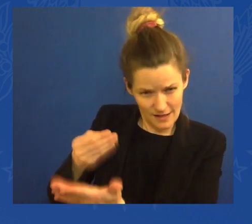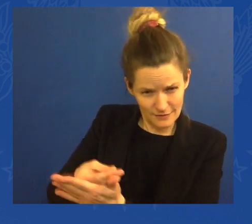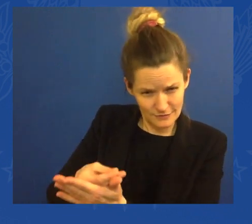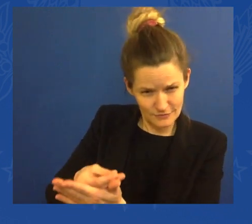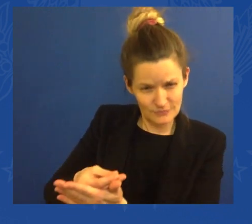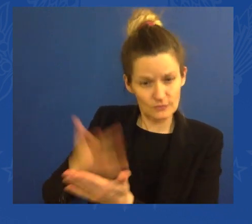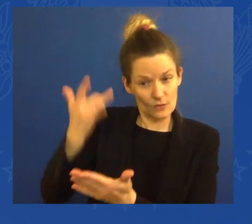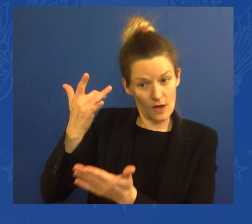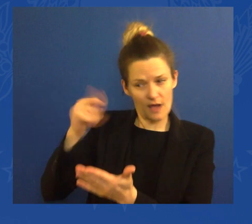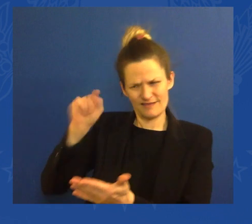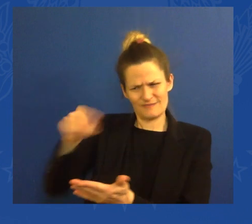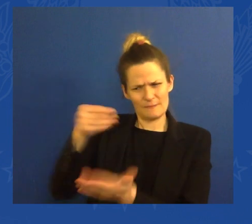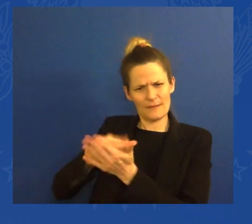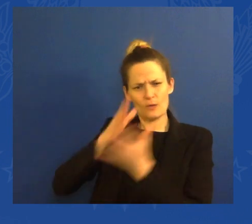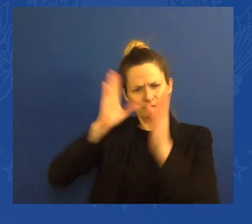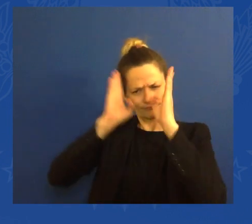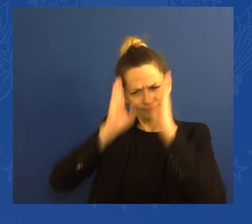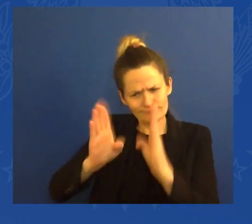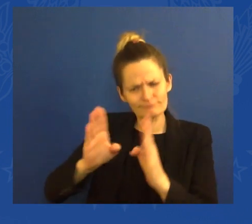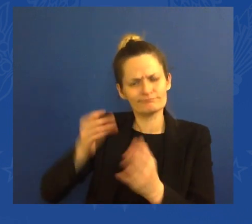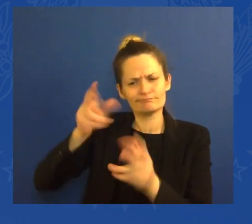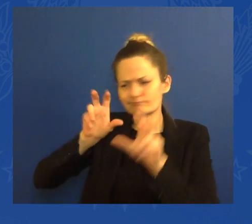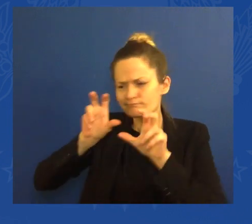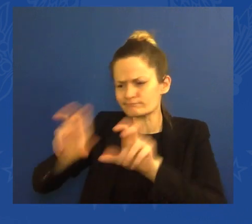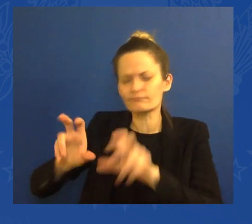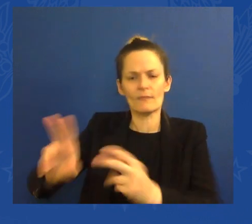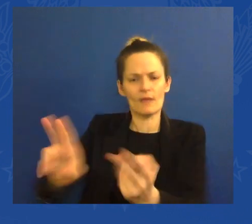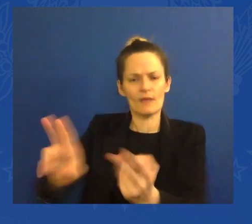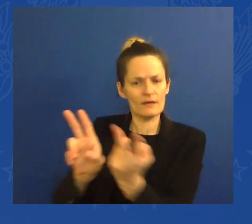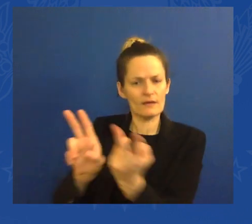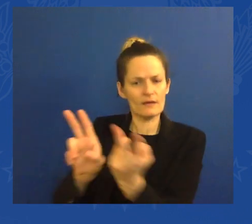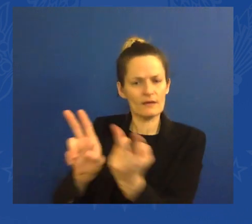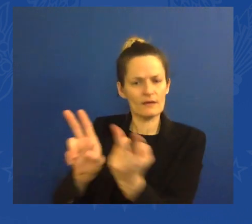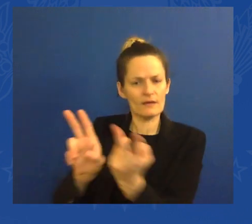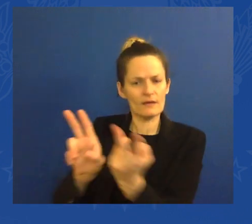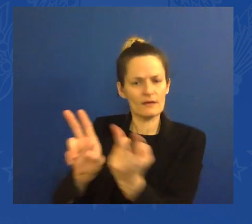We sure don't want you to miss any of the Vikings-Packer games.